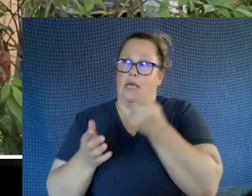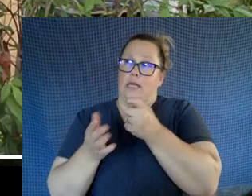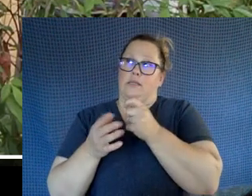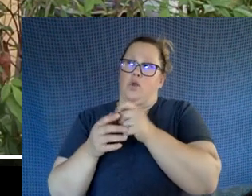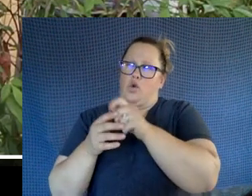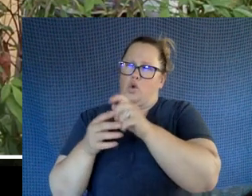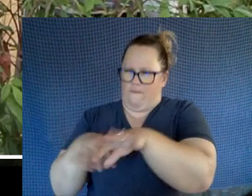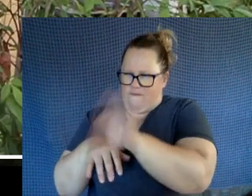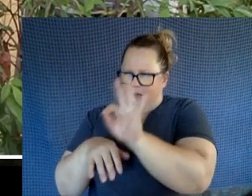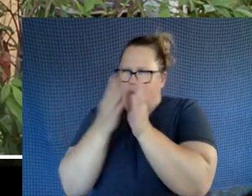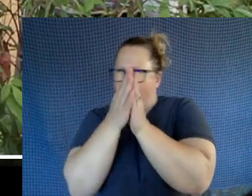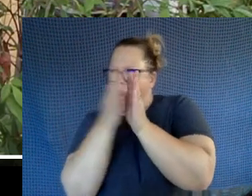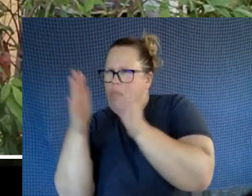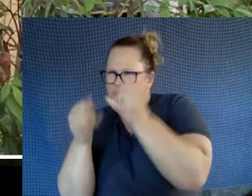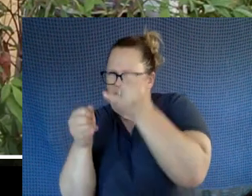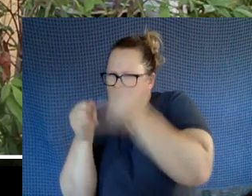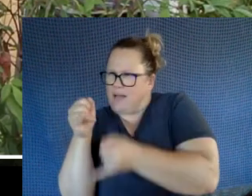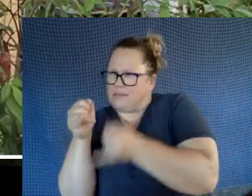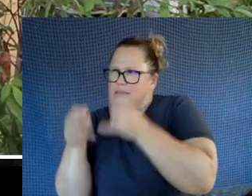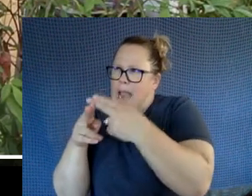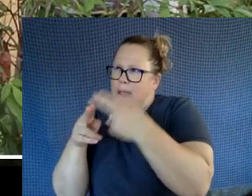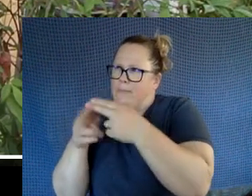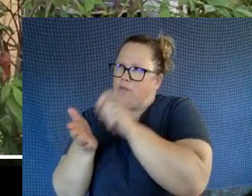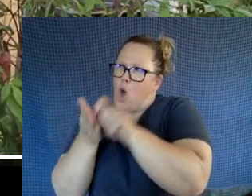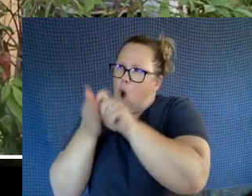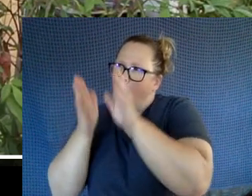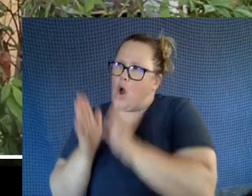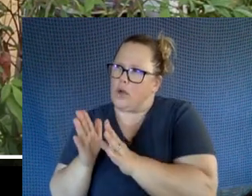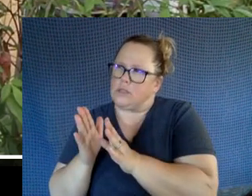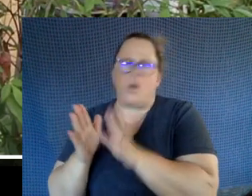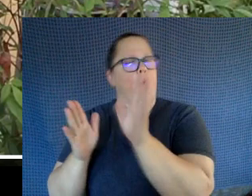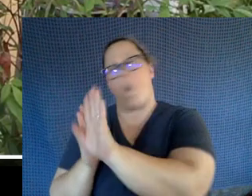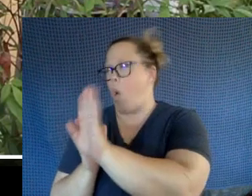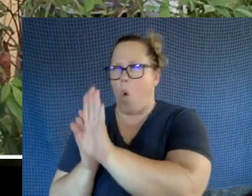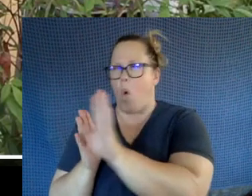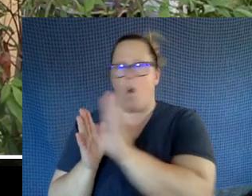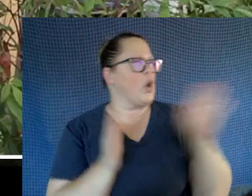So it's about and it's about not crowded nice of all the Bearden books would be together